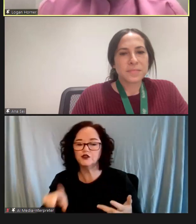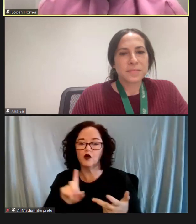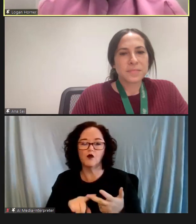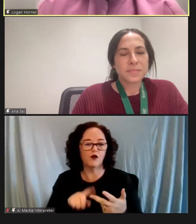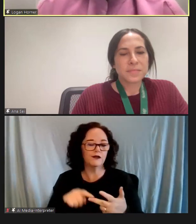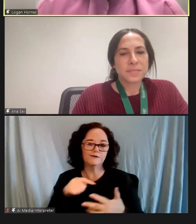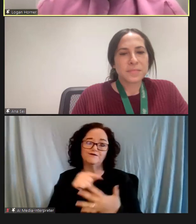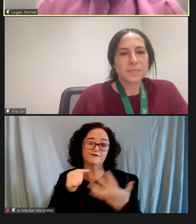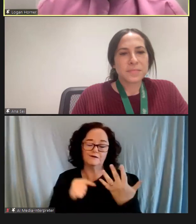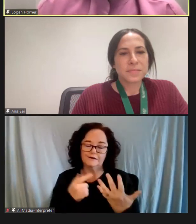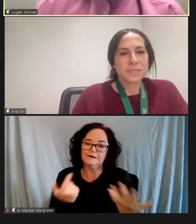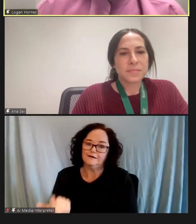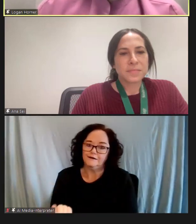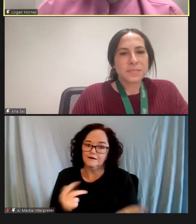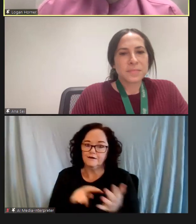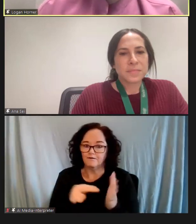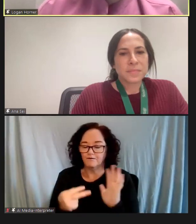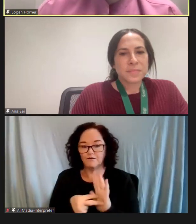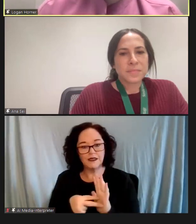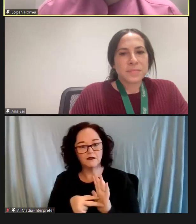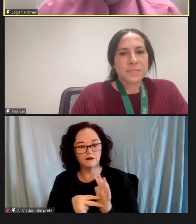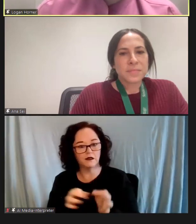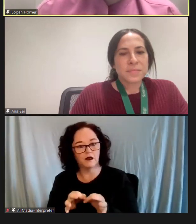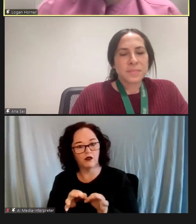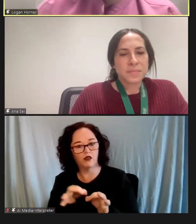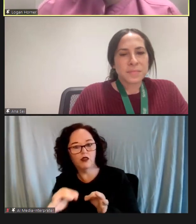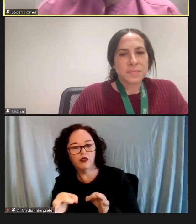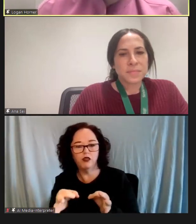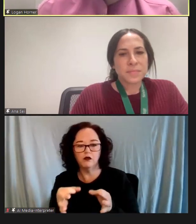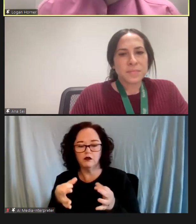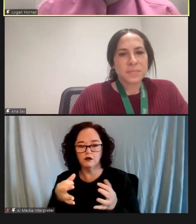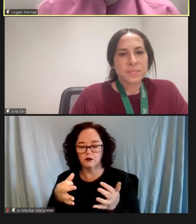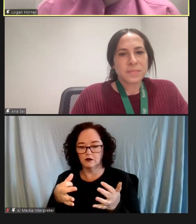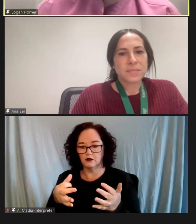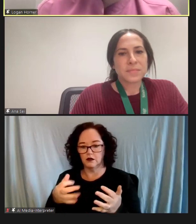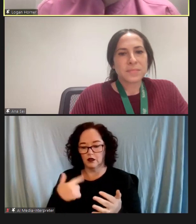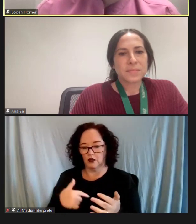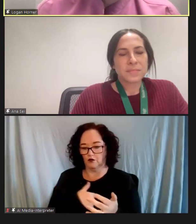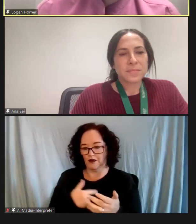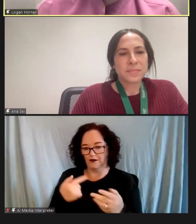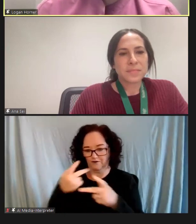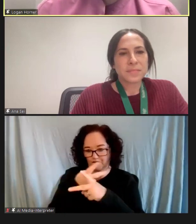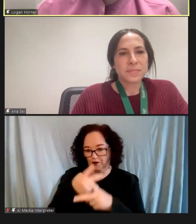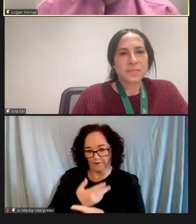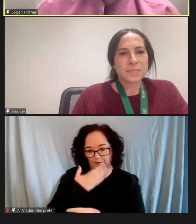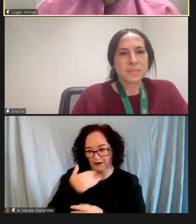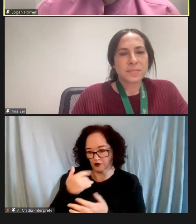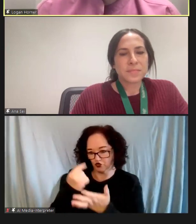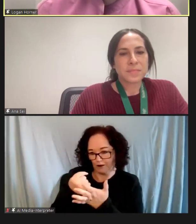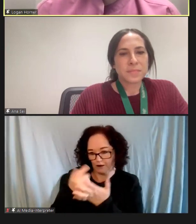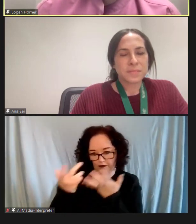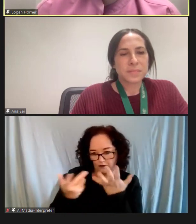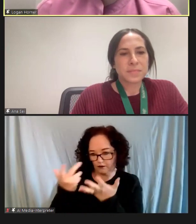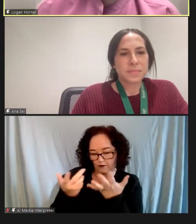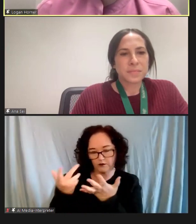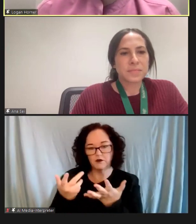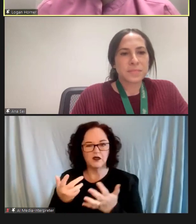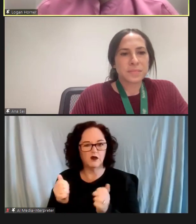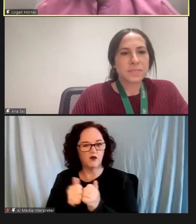really knowing what is the best treatment for this type of hearing loss